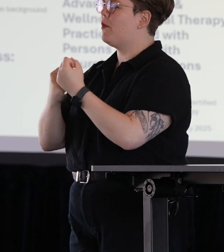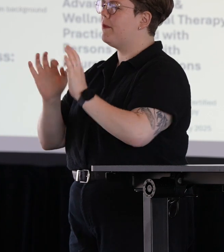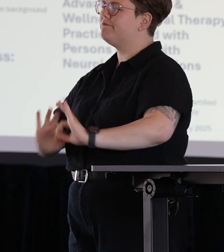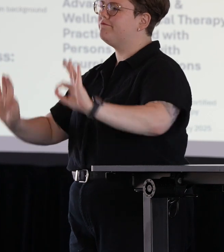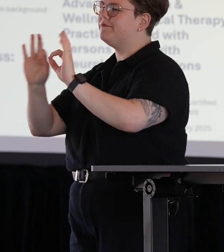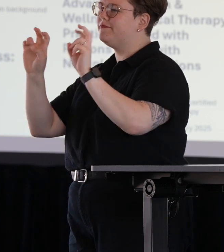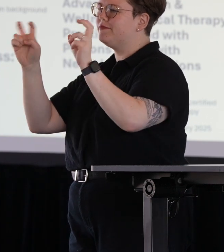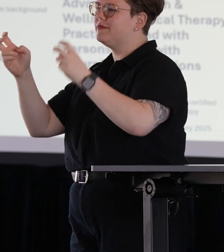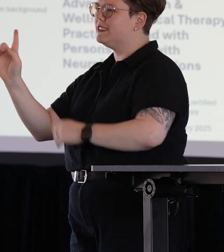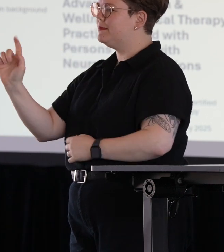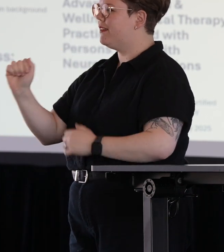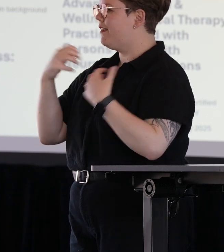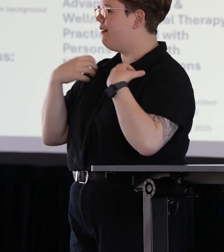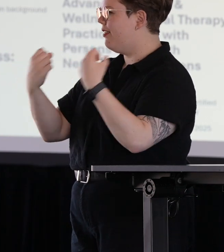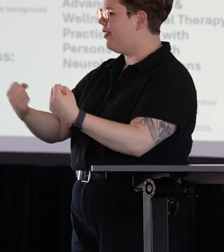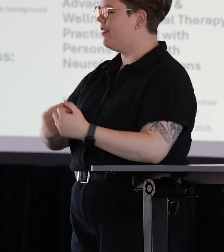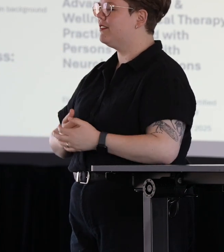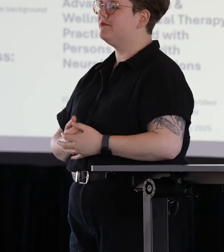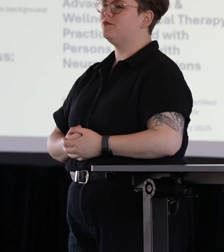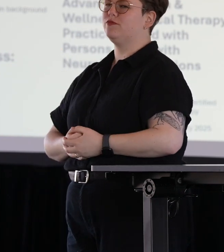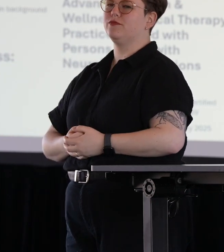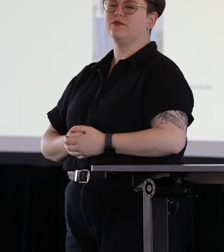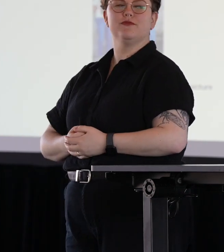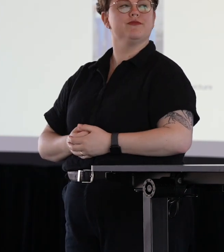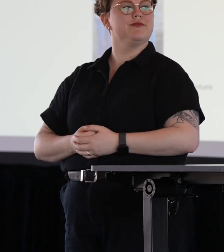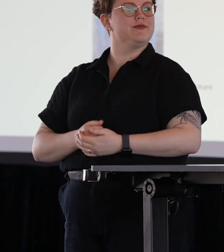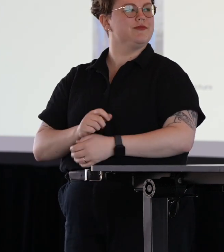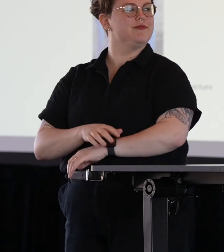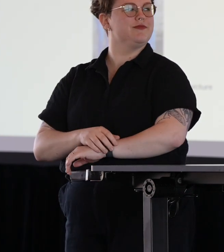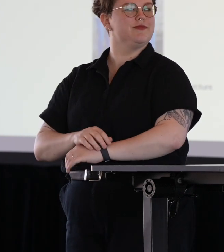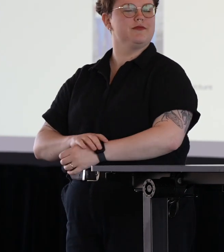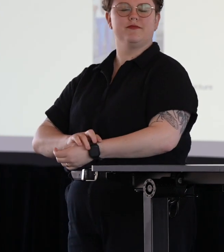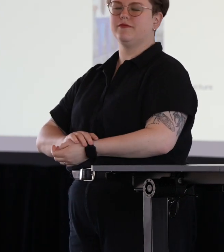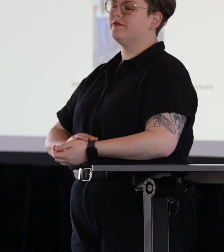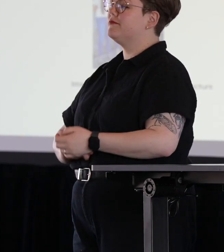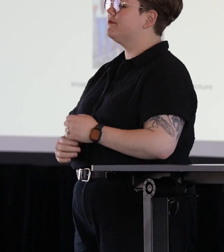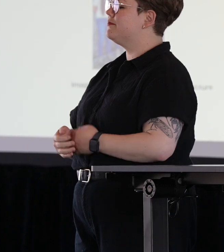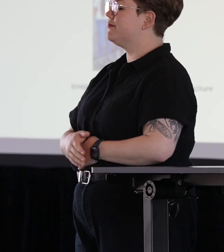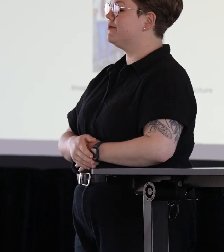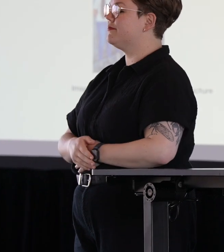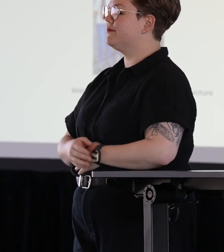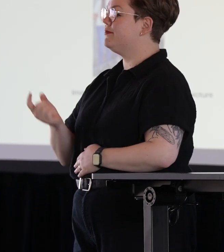disability health. All right, so a little bit about me and